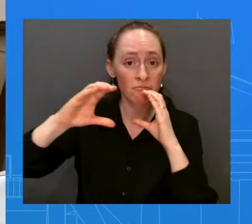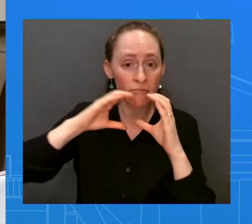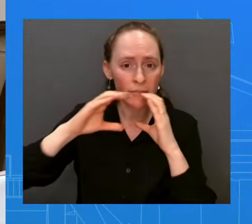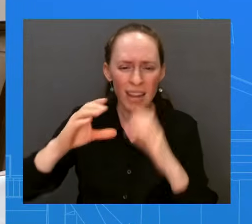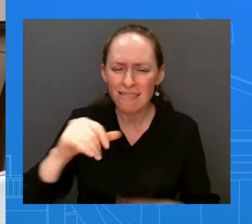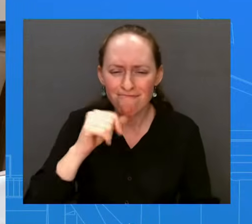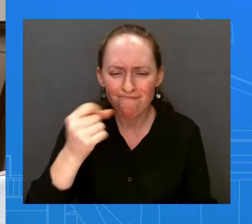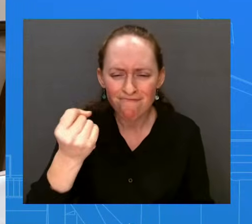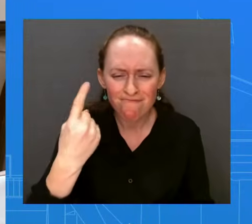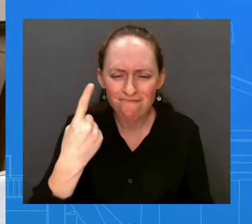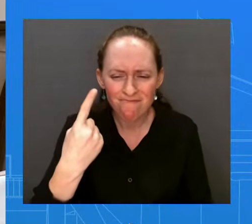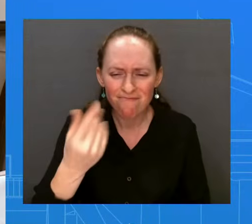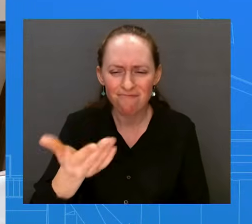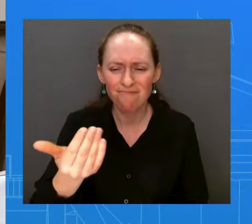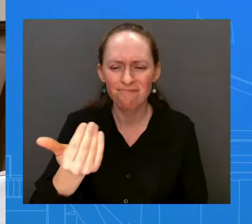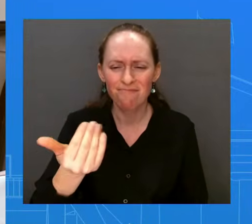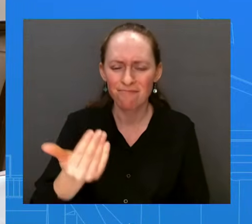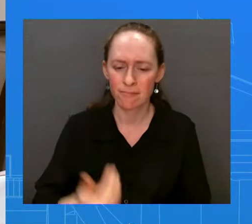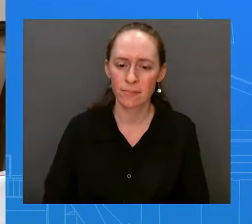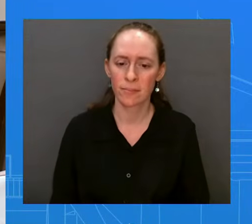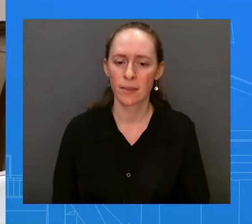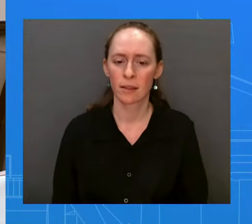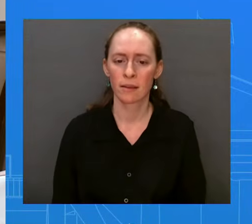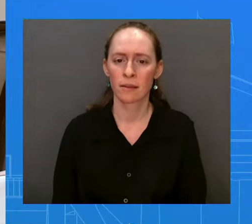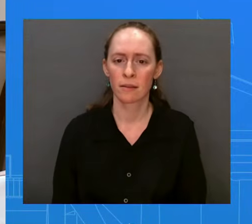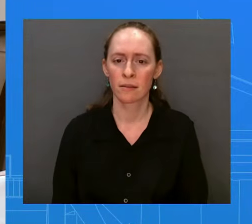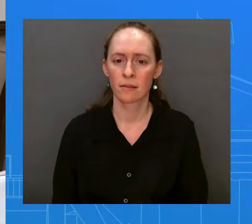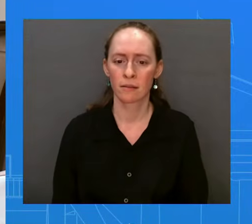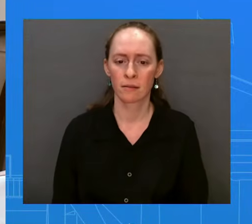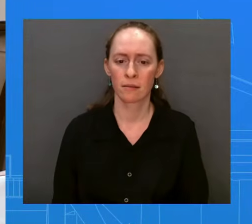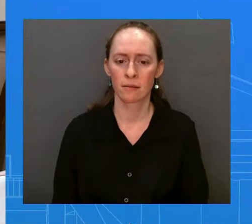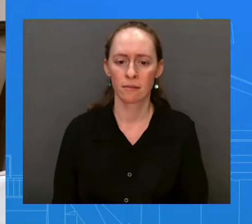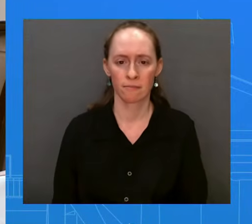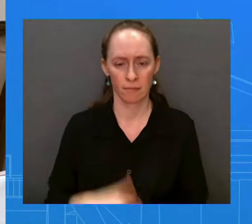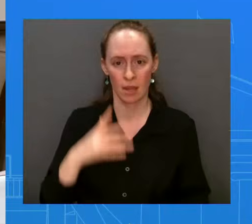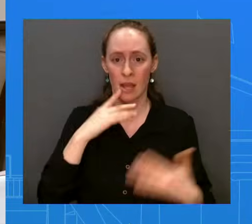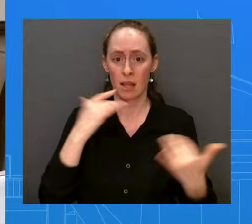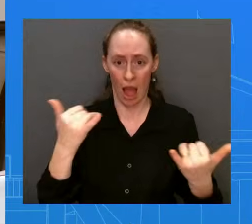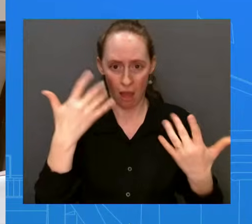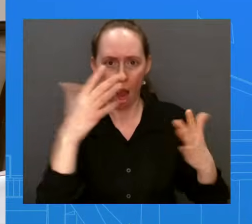is there a network of conversations that might be happening where someone might be able to say,